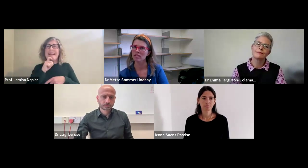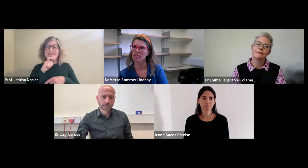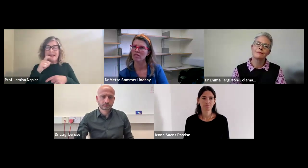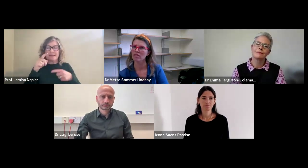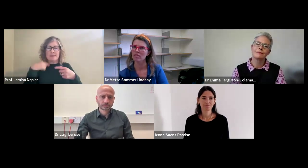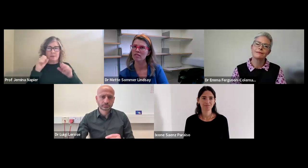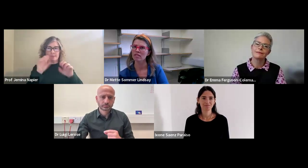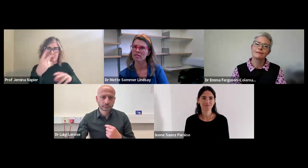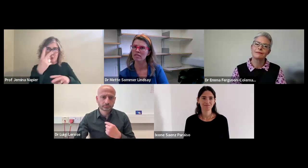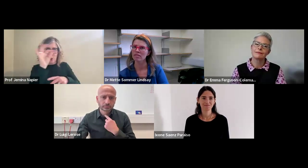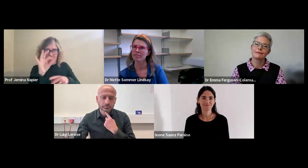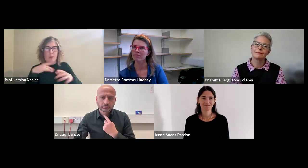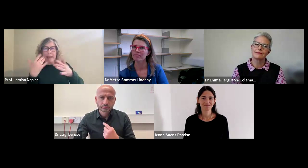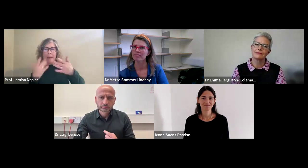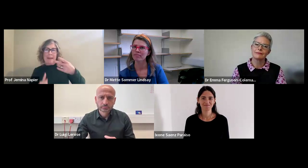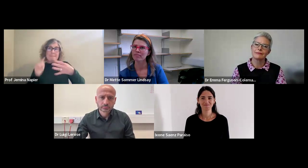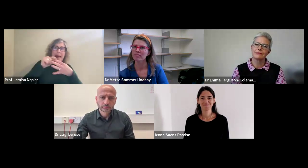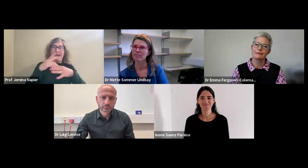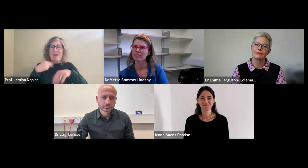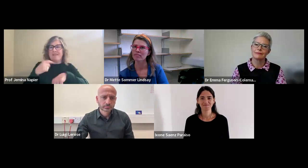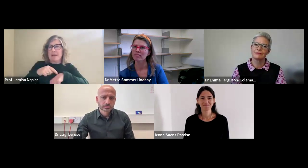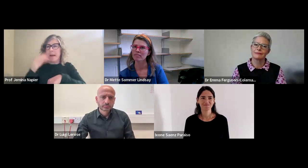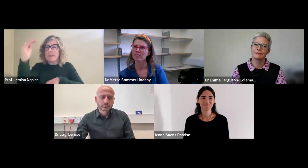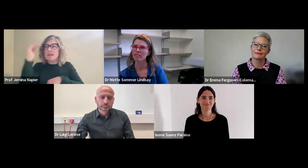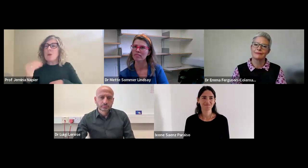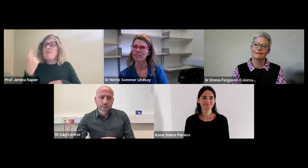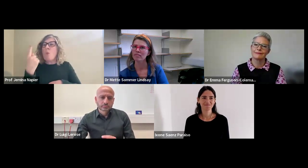try and- Kevin's got quite a few questions but I might come back to his if we've got